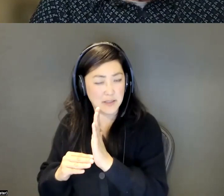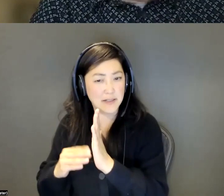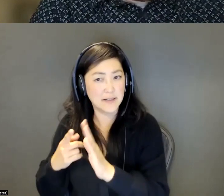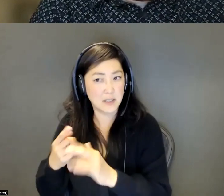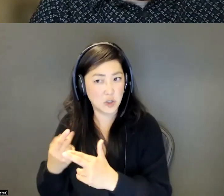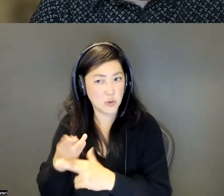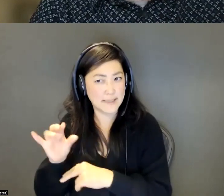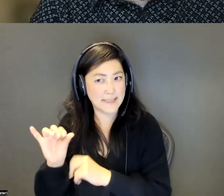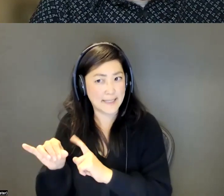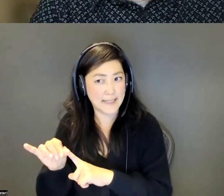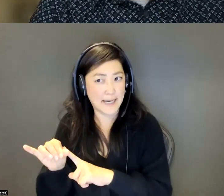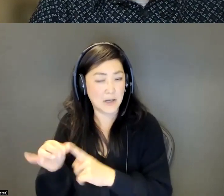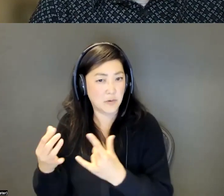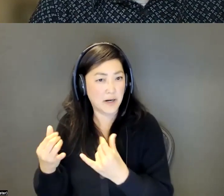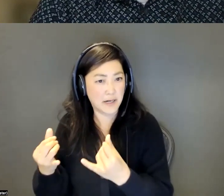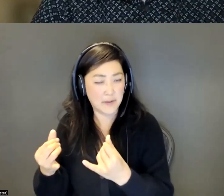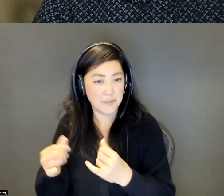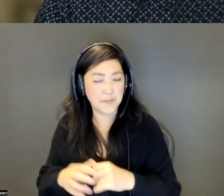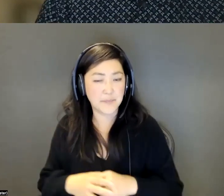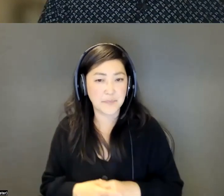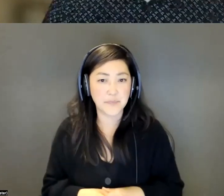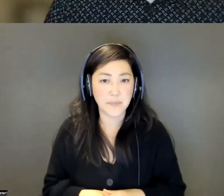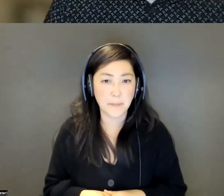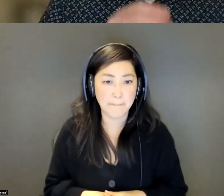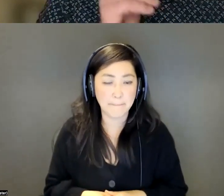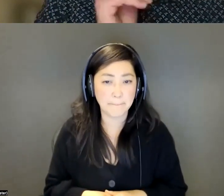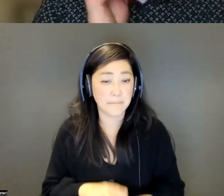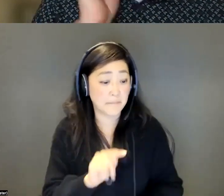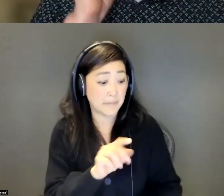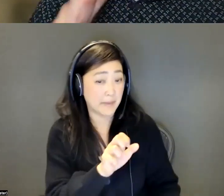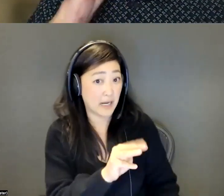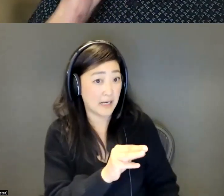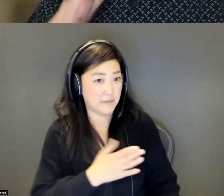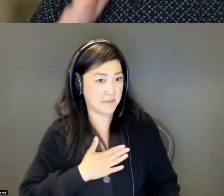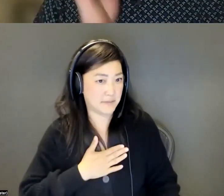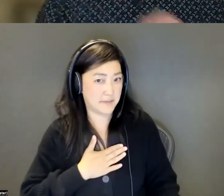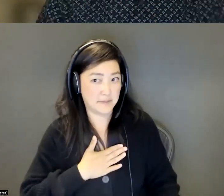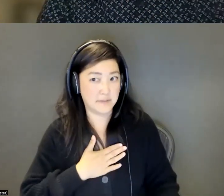Tim: This is sort of a personal question of mine. It's not on our list, but I am curious